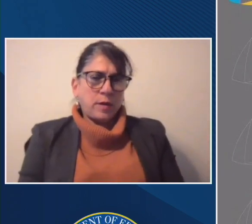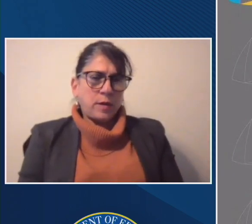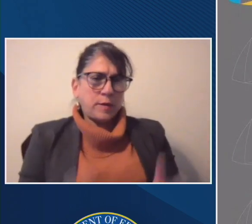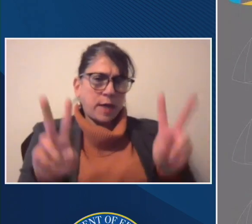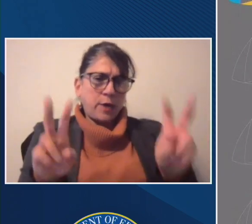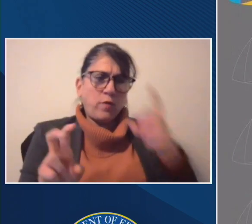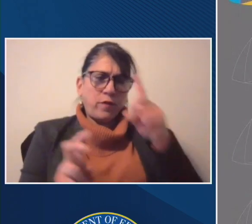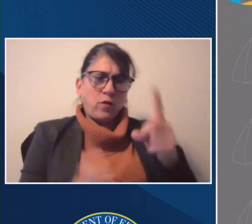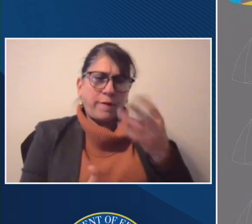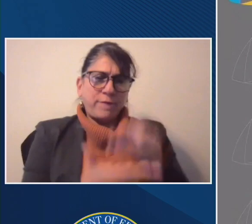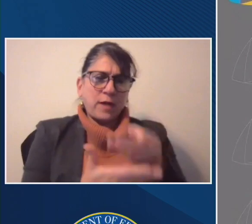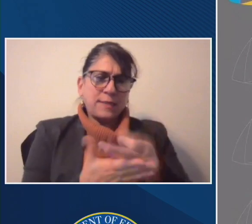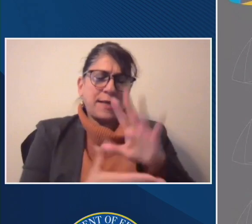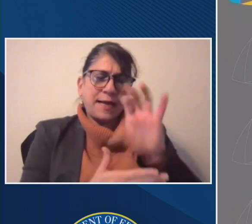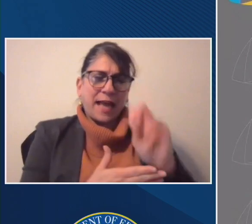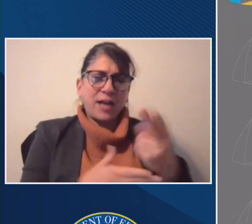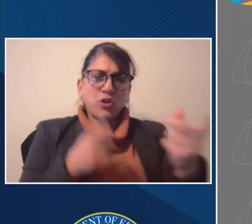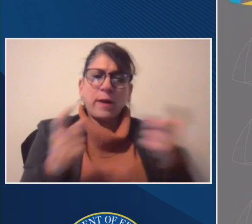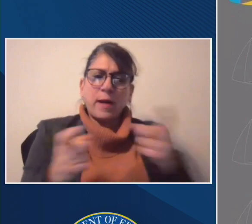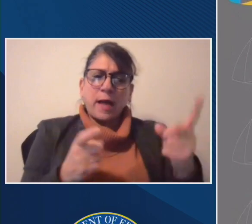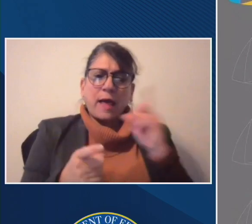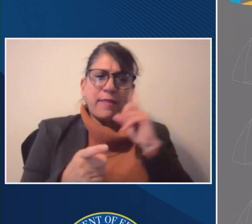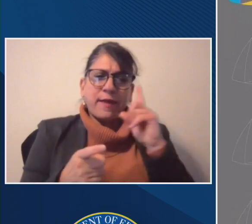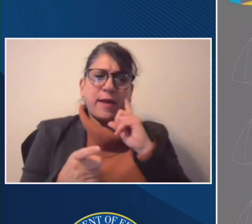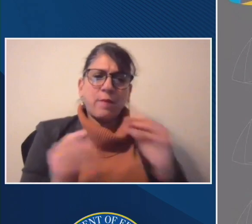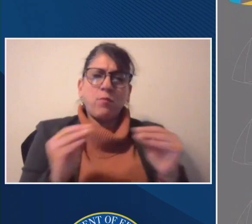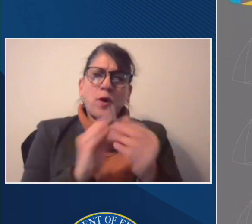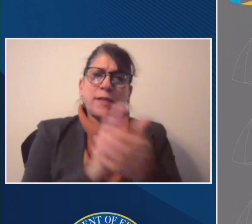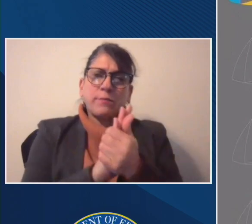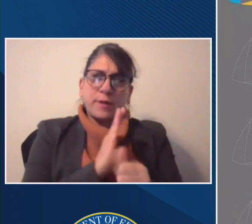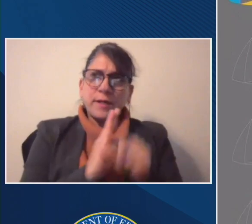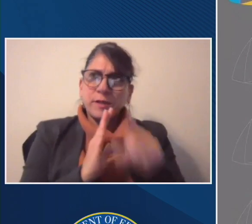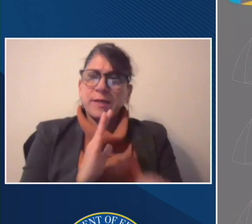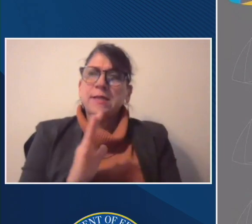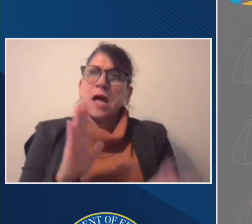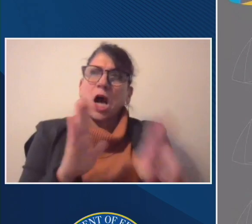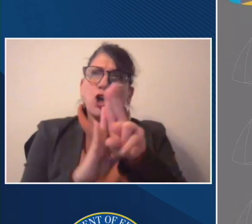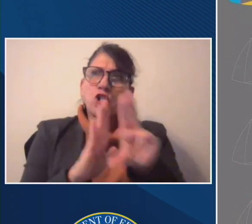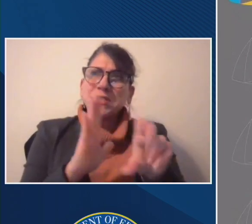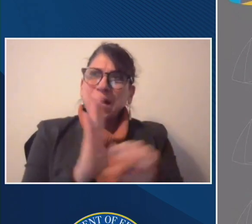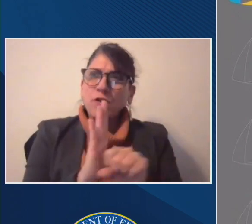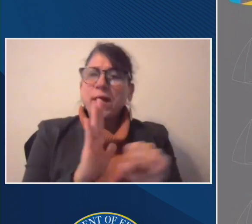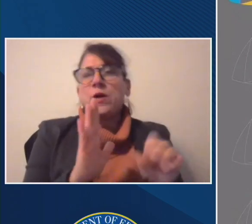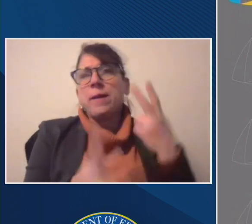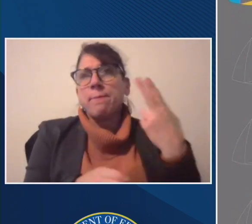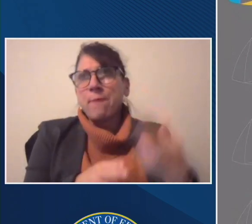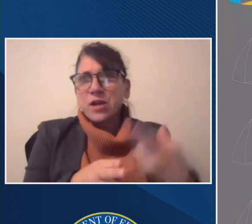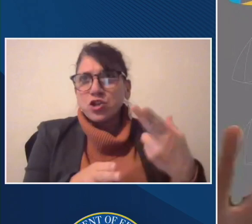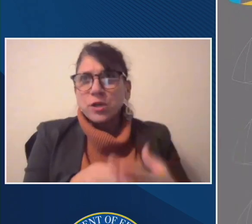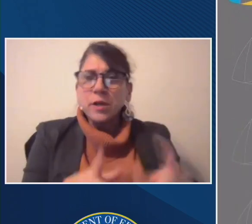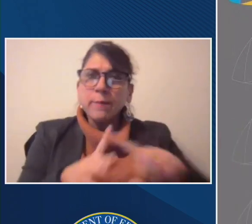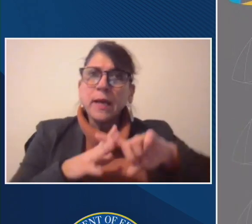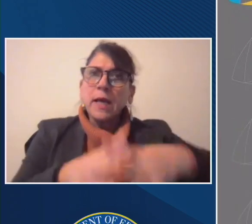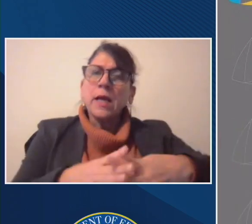this committee would be helpful. The Undersecretary mentioned at the onset, about some of the overarching principles